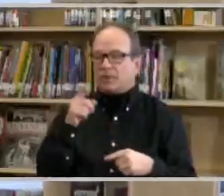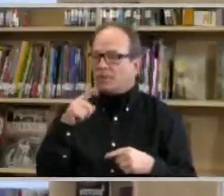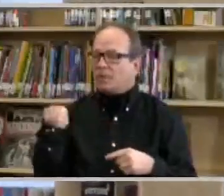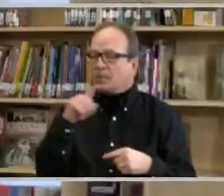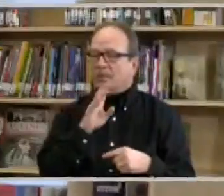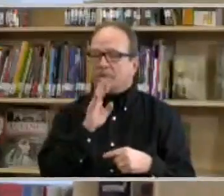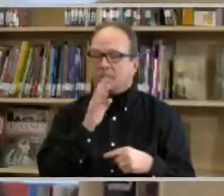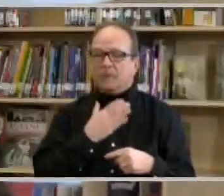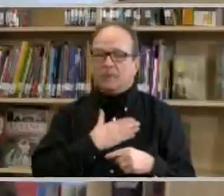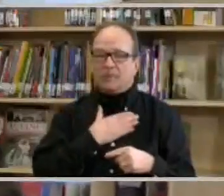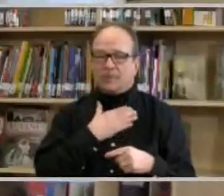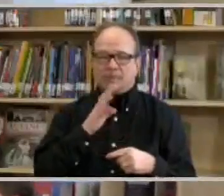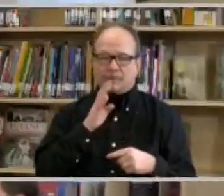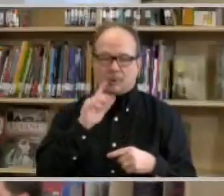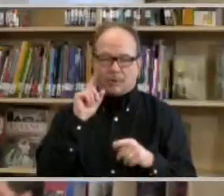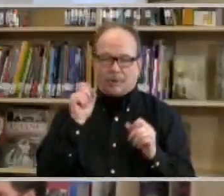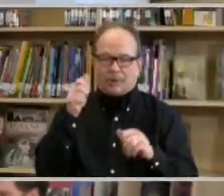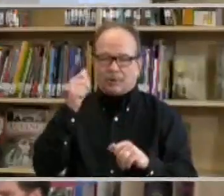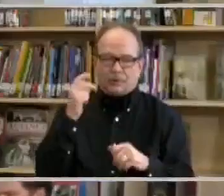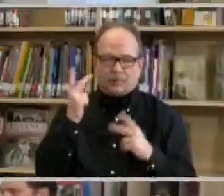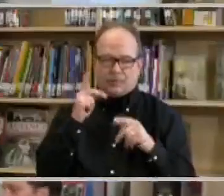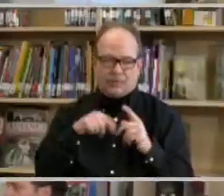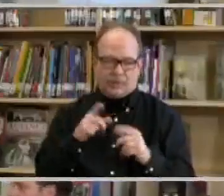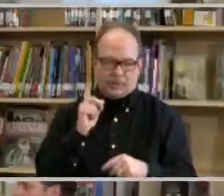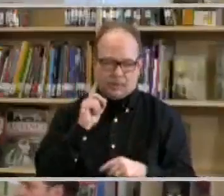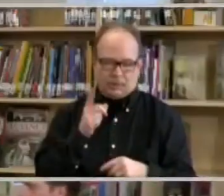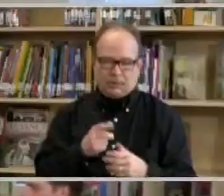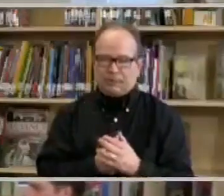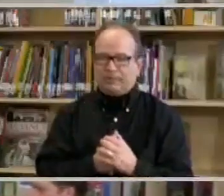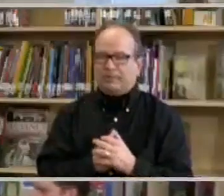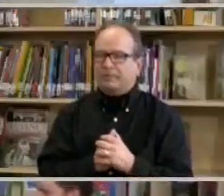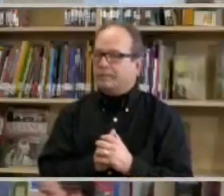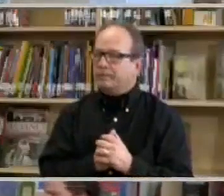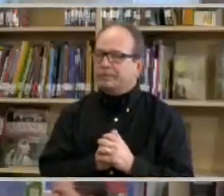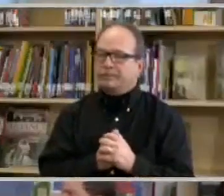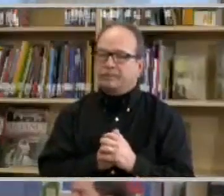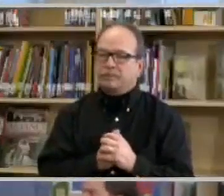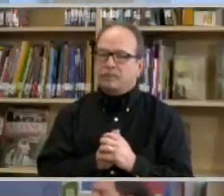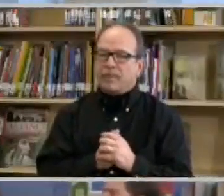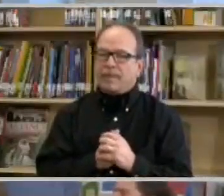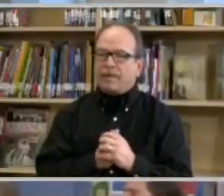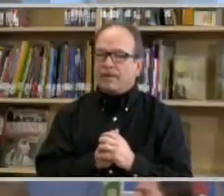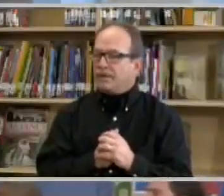DO YOU MIND IF WE JUST RAISE OUR VOLUME A LITTLE BIT SO THAT EVERYBODY ON THE PHONE CAN HEAR US?